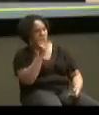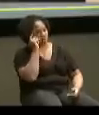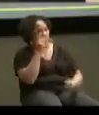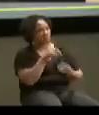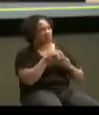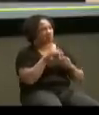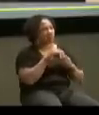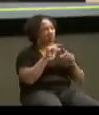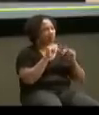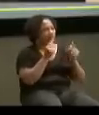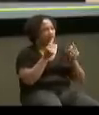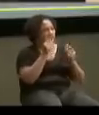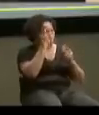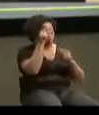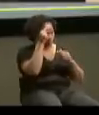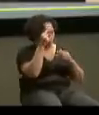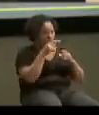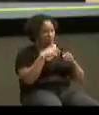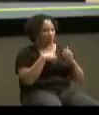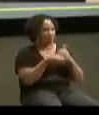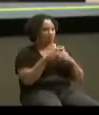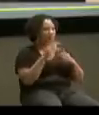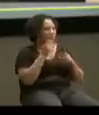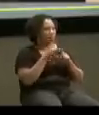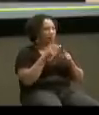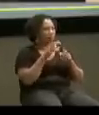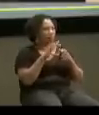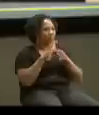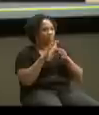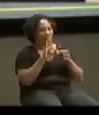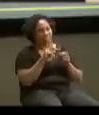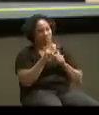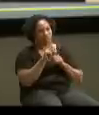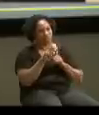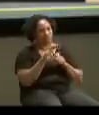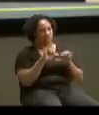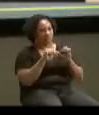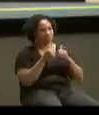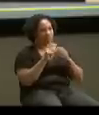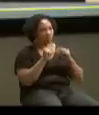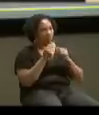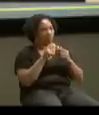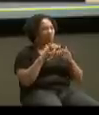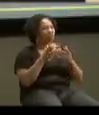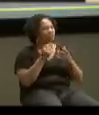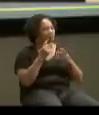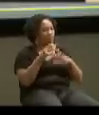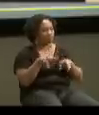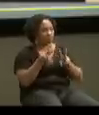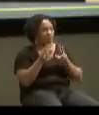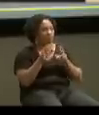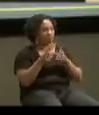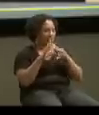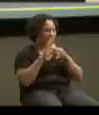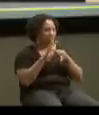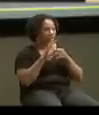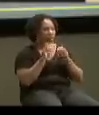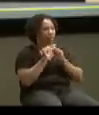WE HAVE OUR OWN THOUGHTS WITHIN THE GOVERNMENT BORN OUT OF THE INTERAGENCY GROUPS. WE HEARD EARLIER ABOUT THE VALUE OF COLLABORATION.